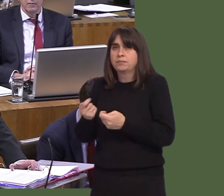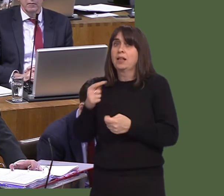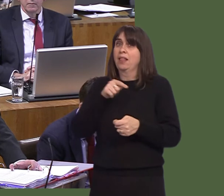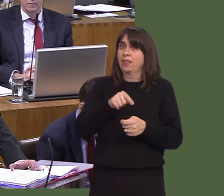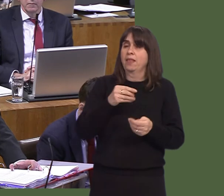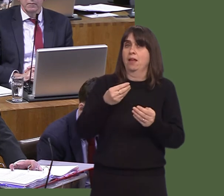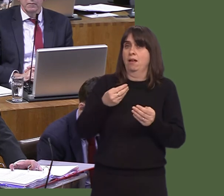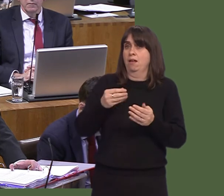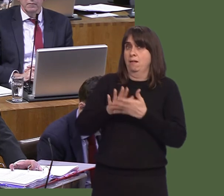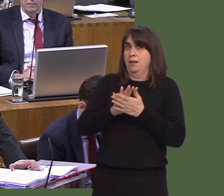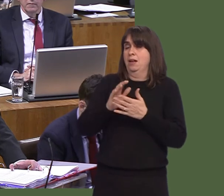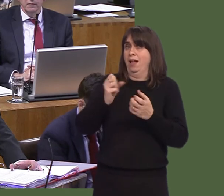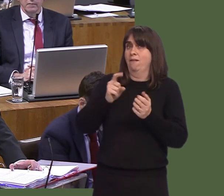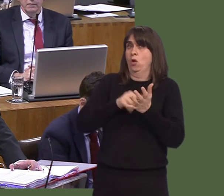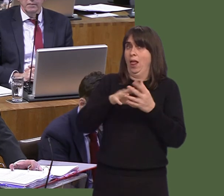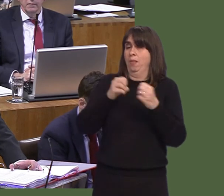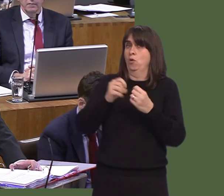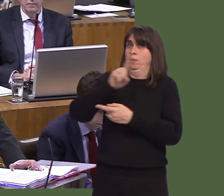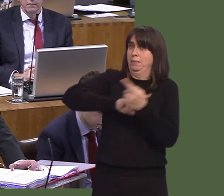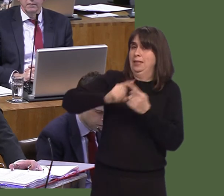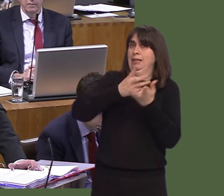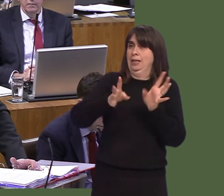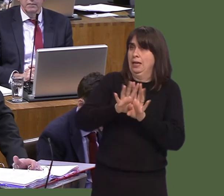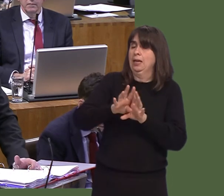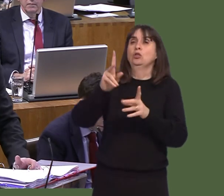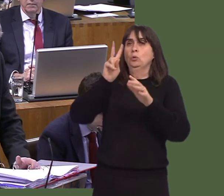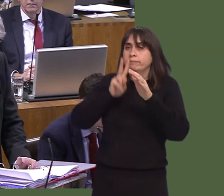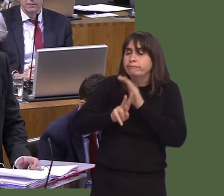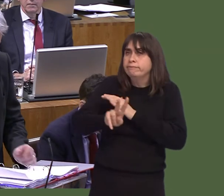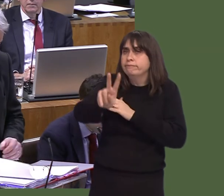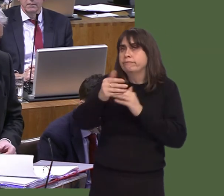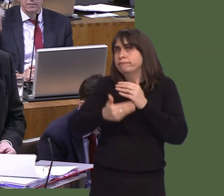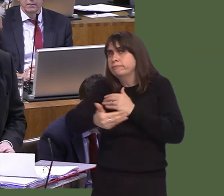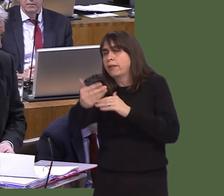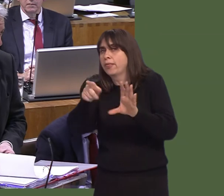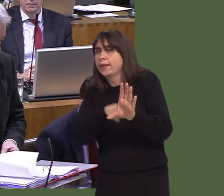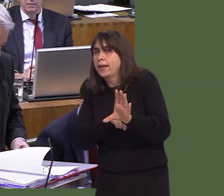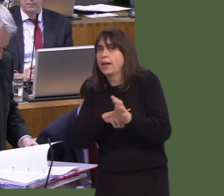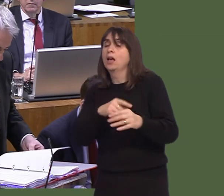Will that system be on the same terms as the European system, and will it be recognised as such?